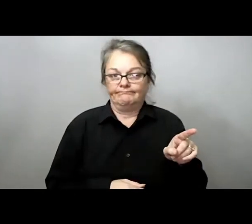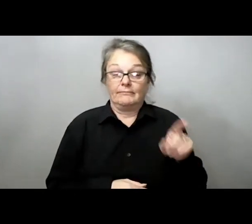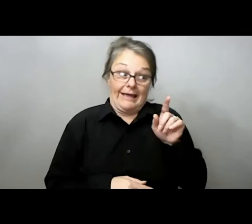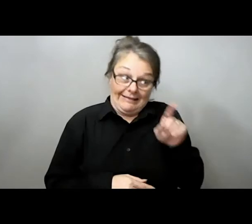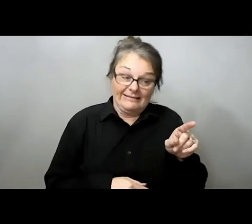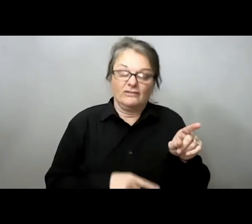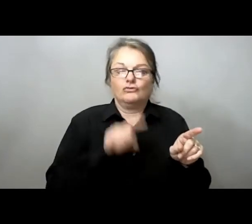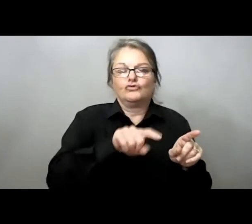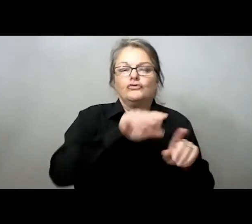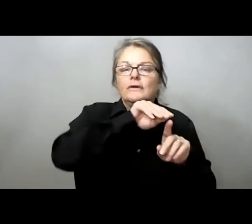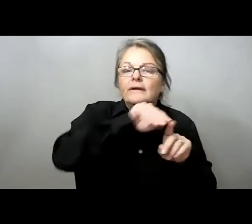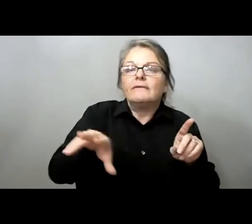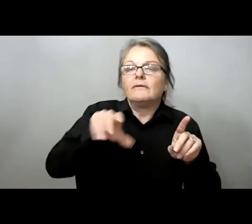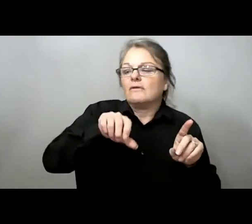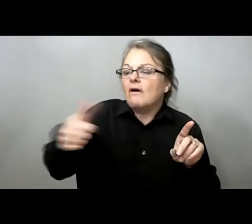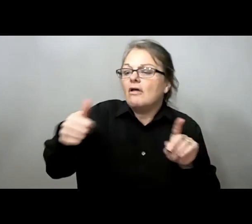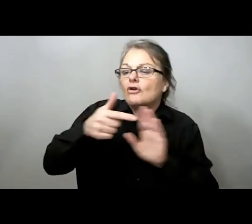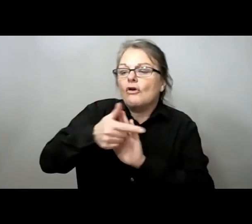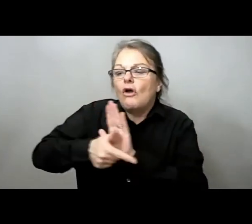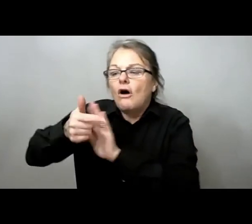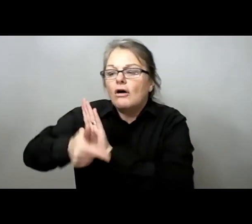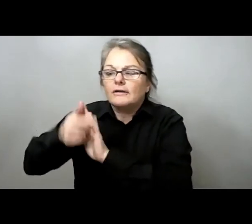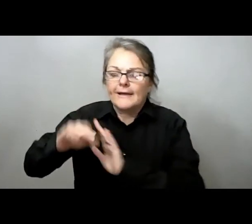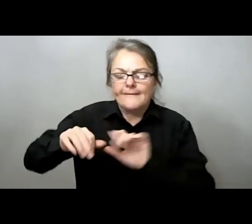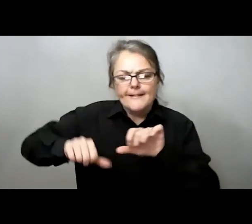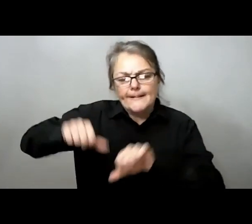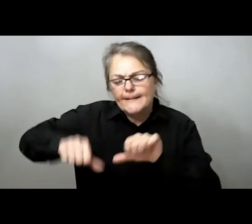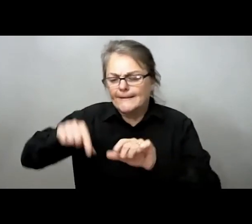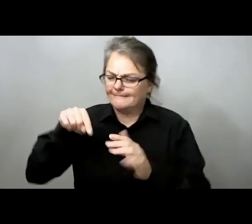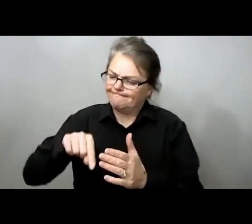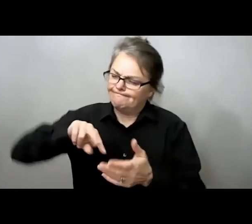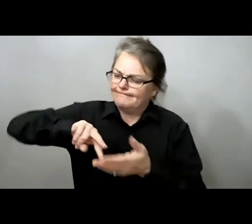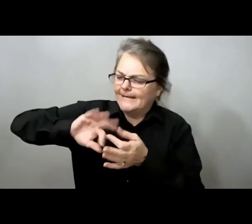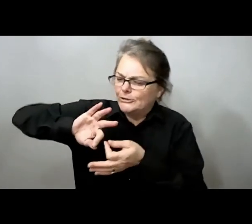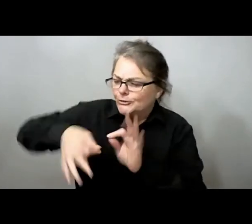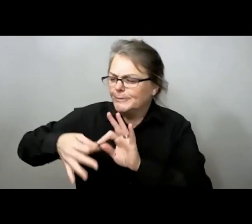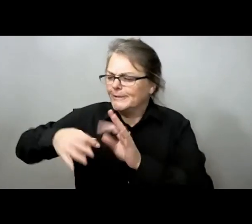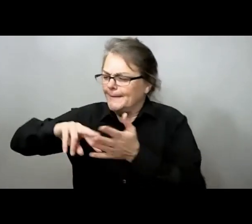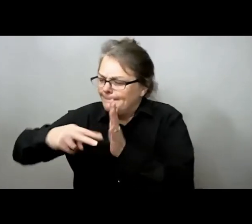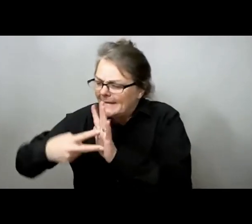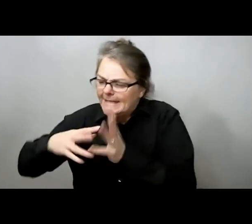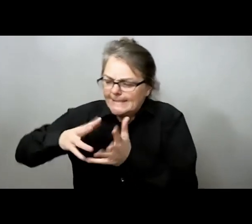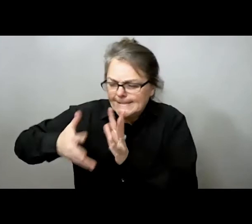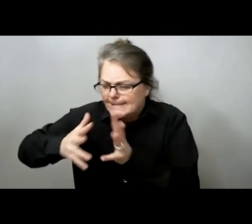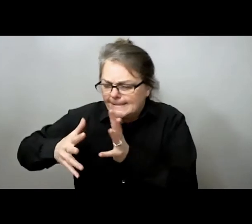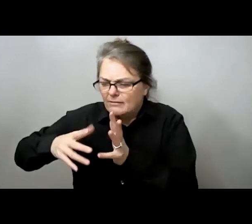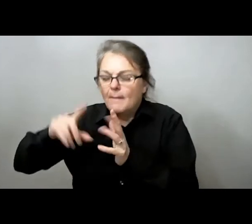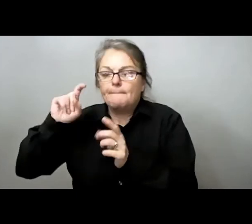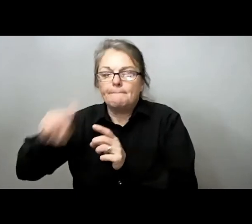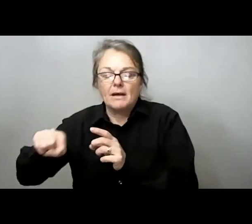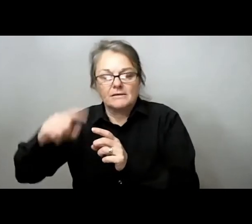INFLUENCE THE INTERPRETATION OF ALL OTHER LAWS. SO, THEY HAVE TO -- ALL OTHER LAWS HAVE TO BE READ